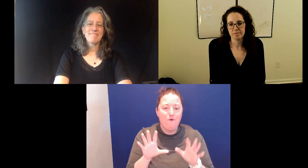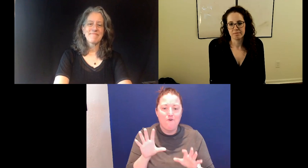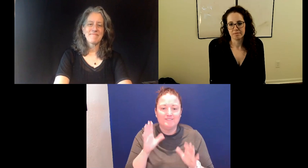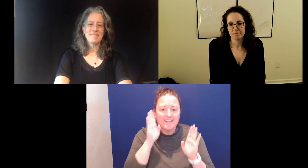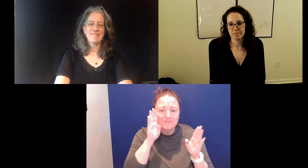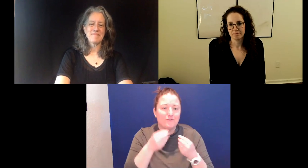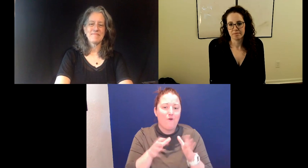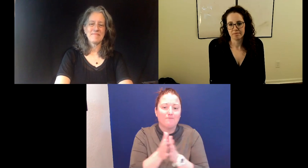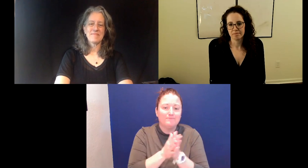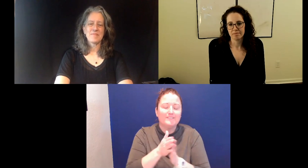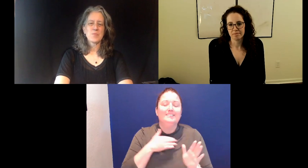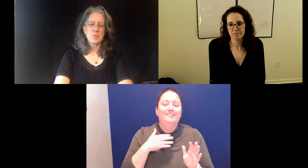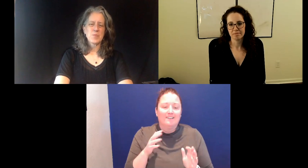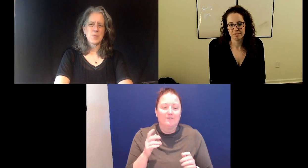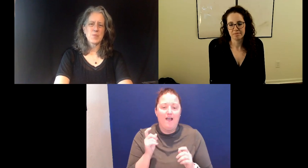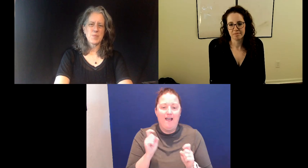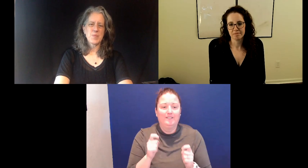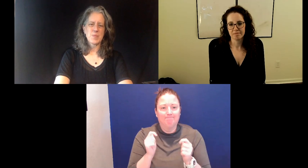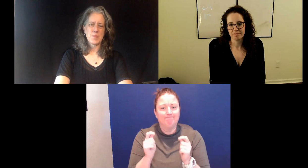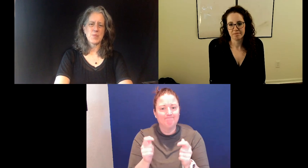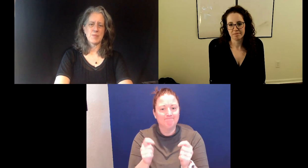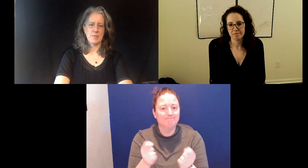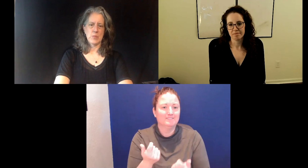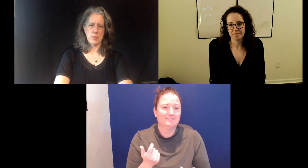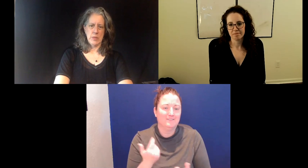later on and the students were getting lost they weren't paying attention and there was a loss of